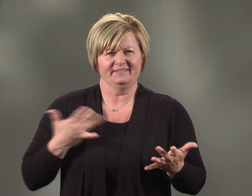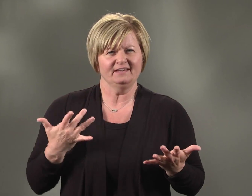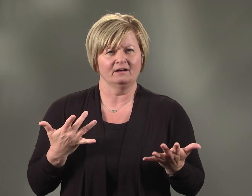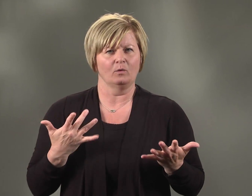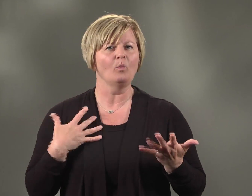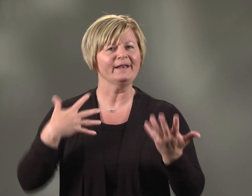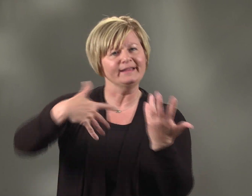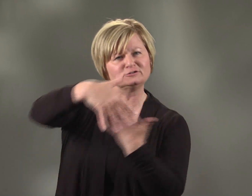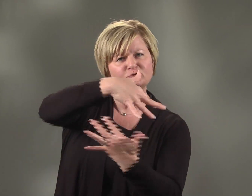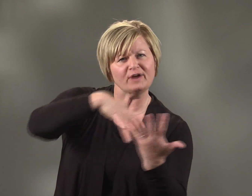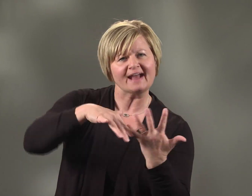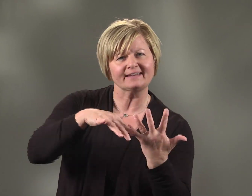when interacting with people.